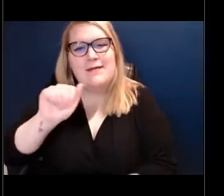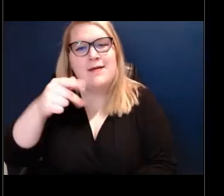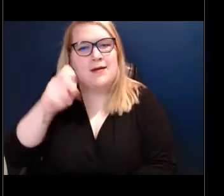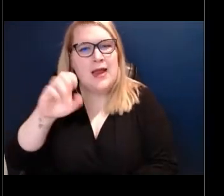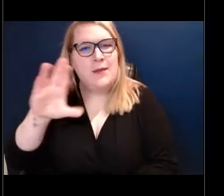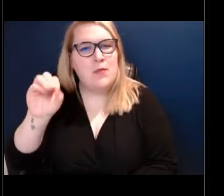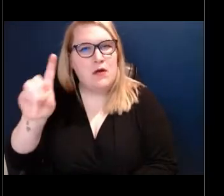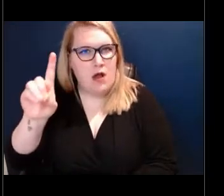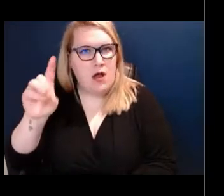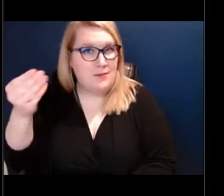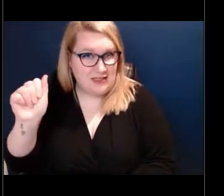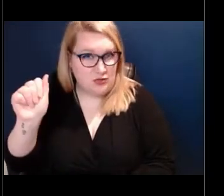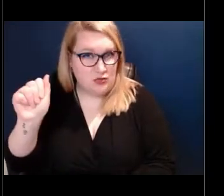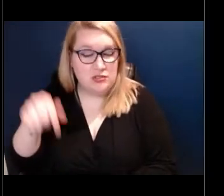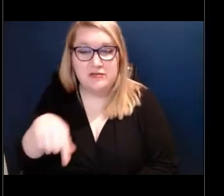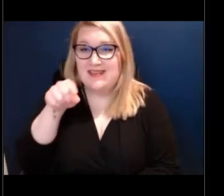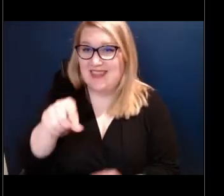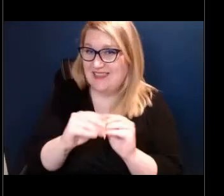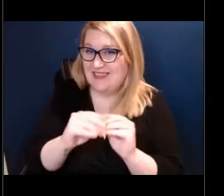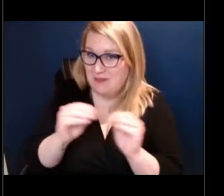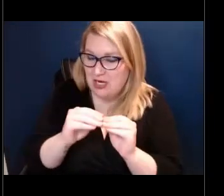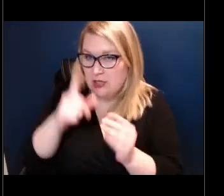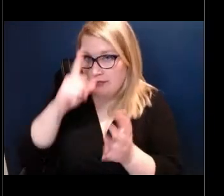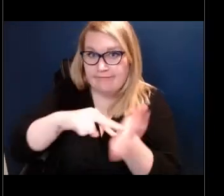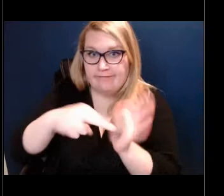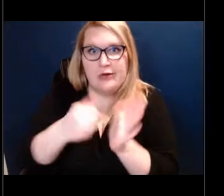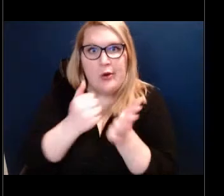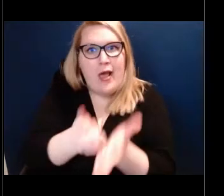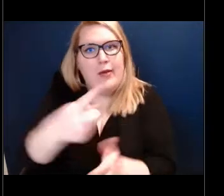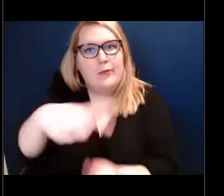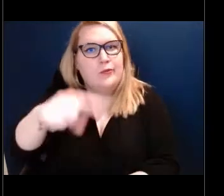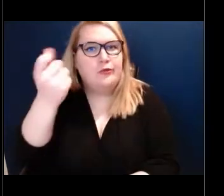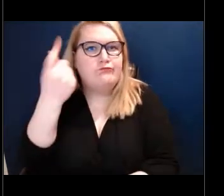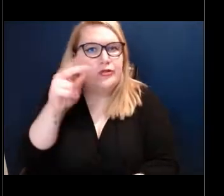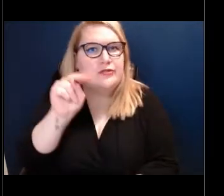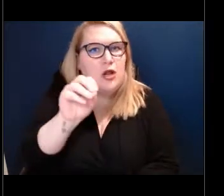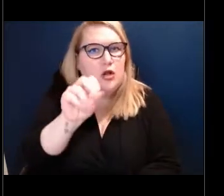This series is designed to help you get to know NOAA and some of our credible experts.